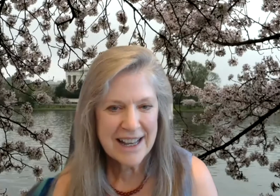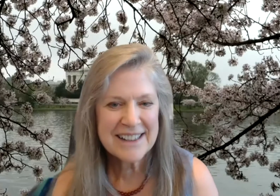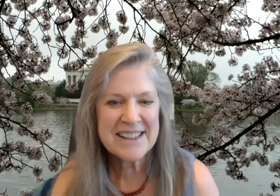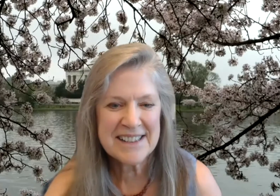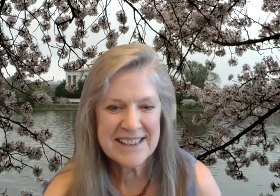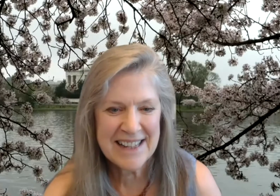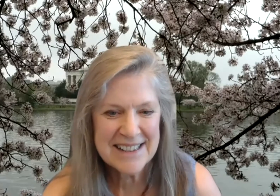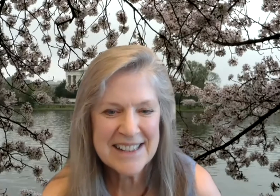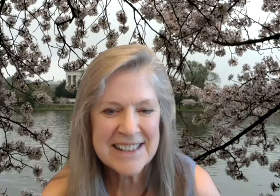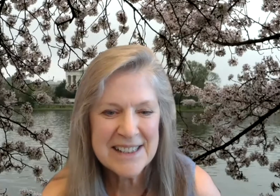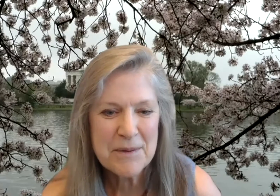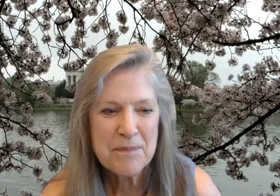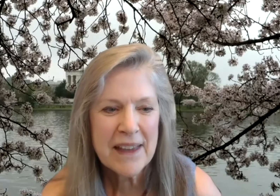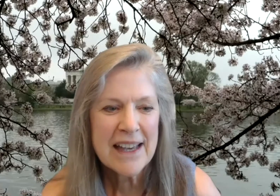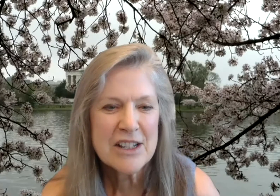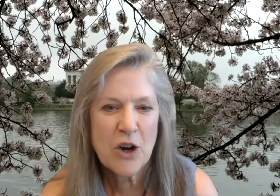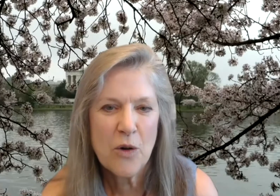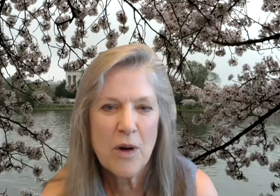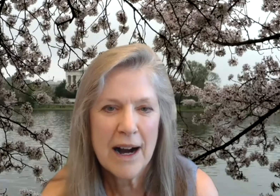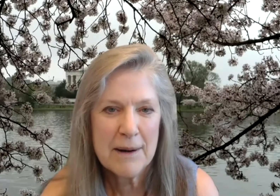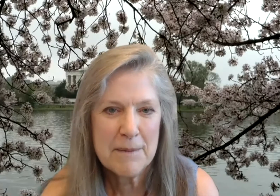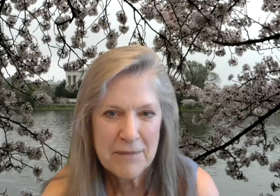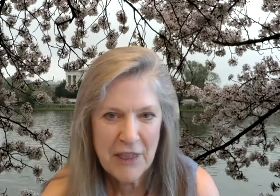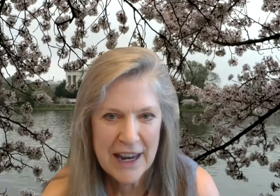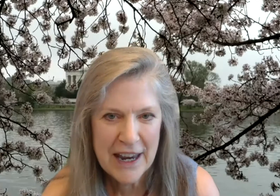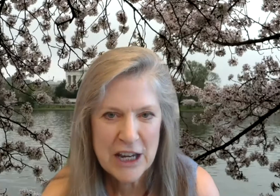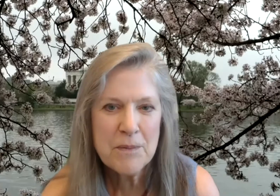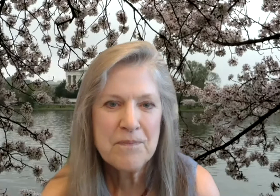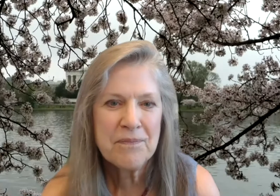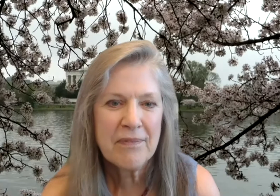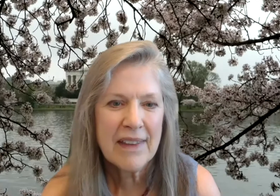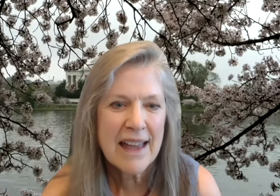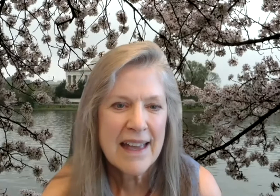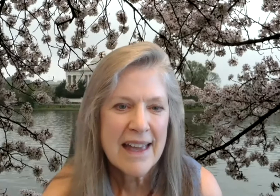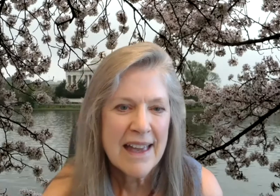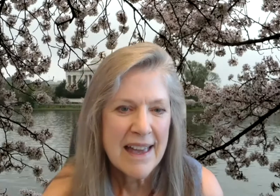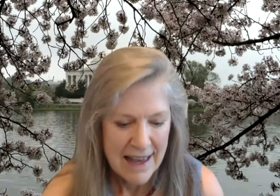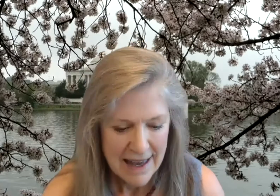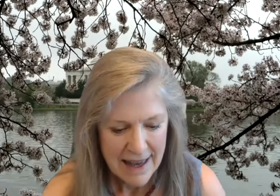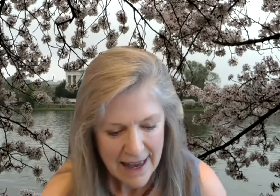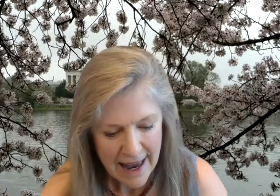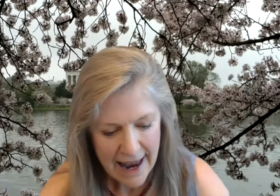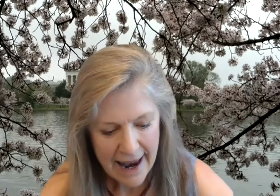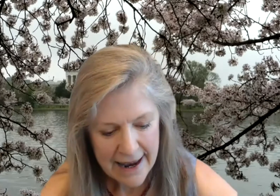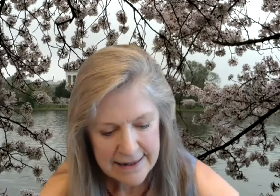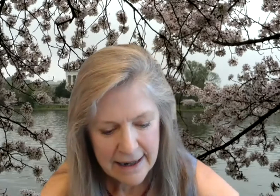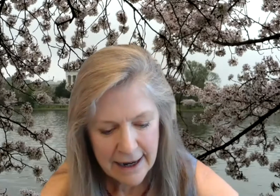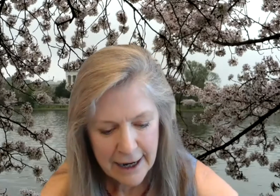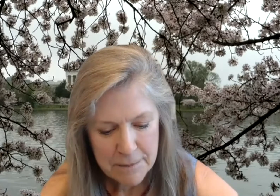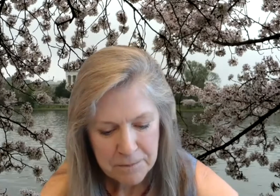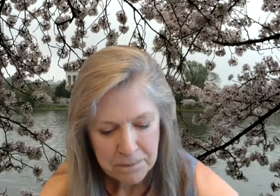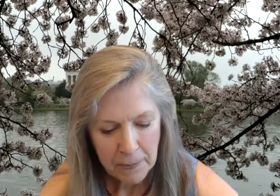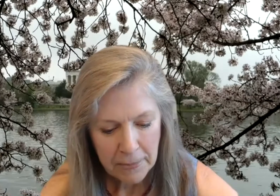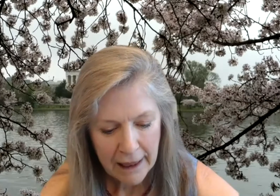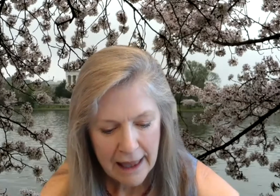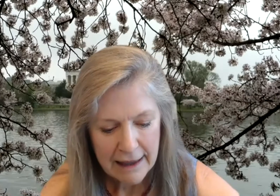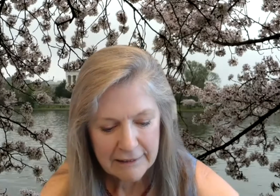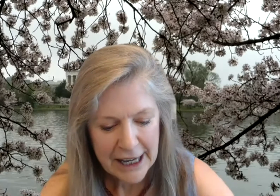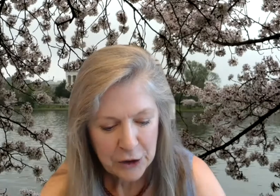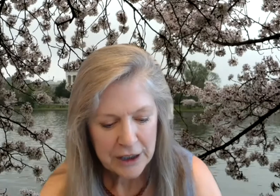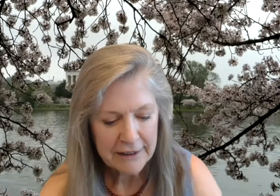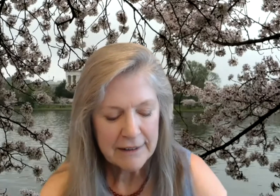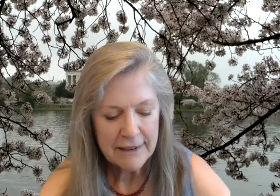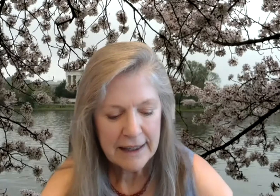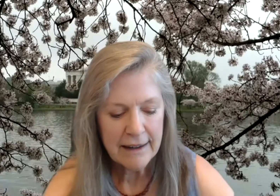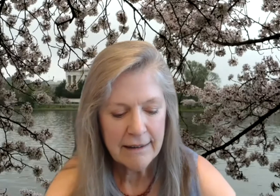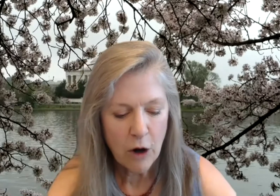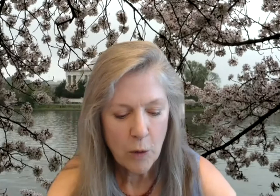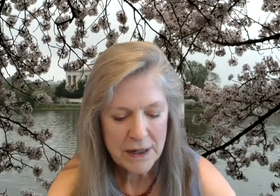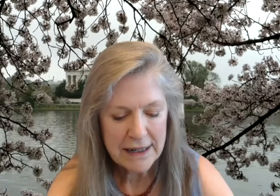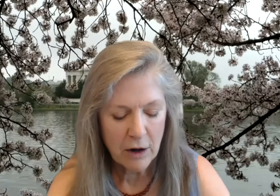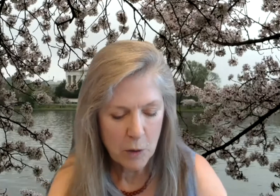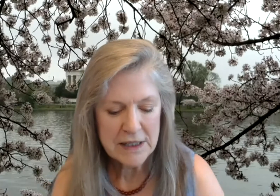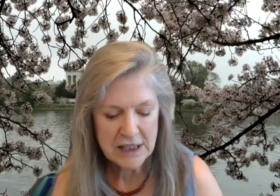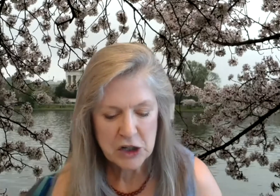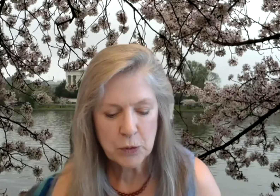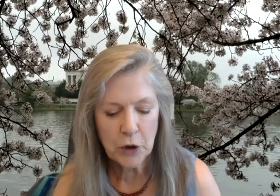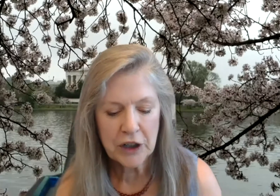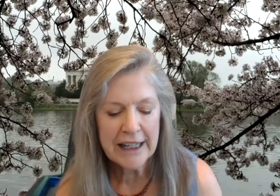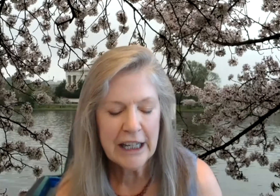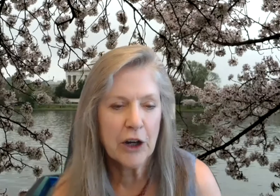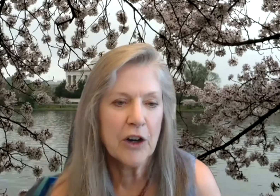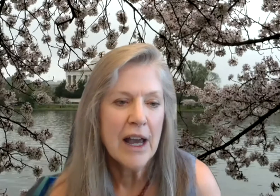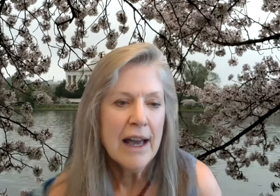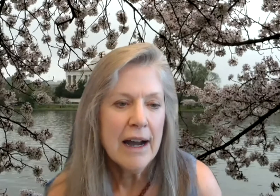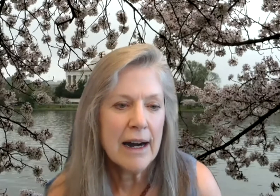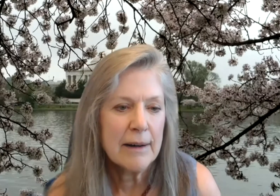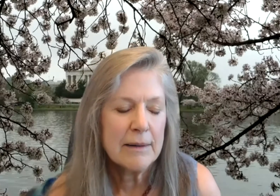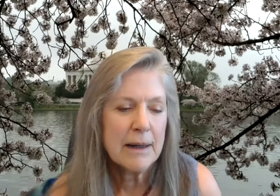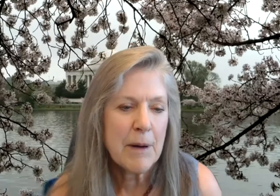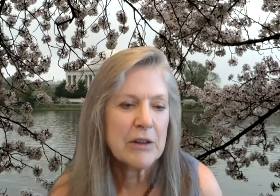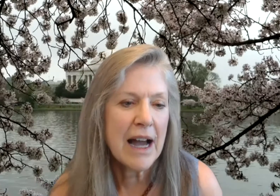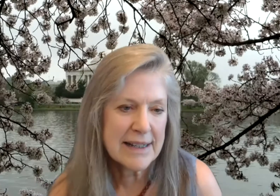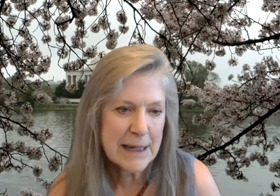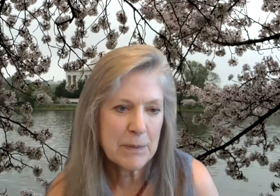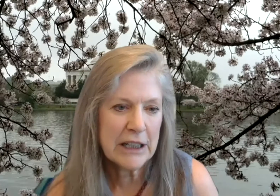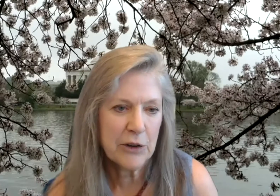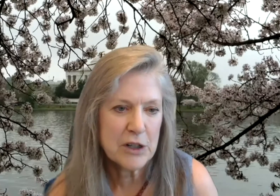like a consensus. Thank you. Later in the open session we’re going to hear about concept